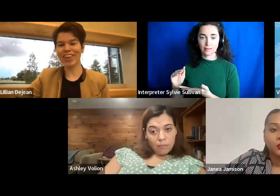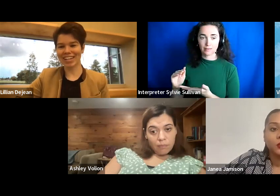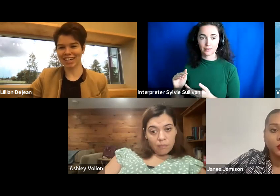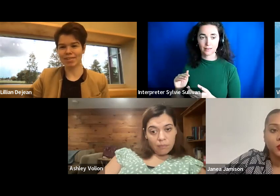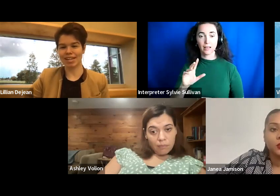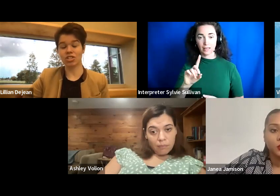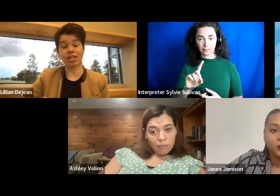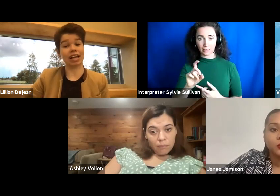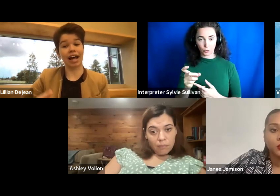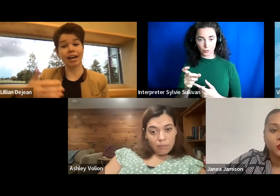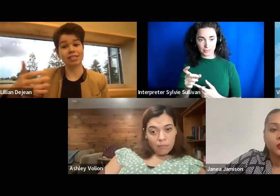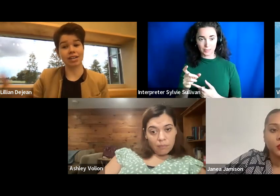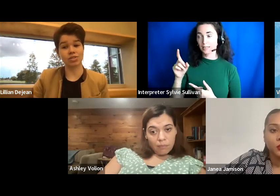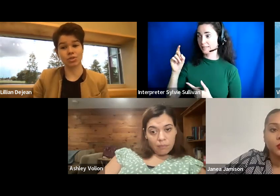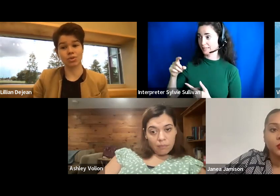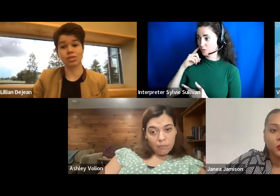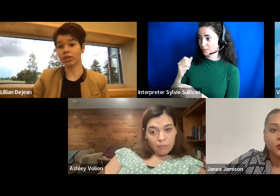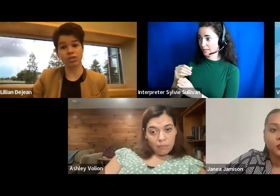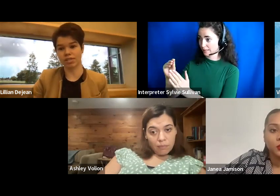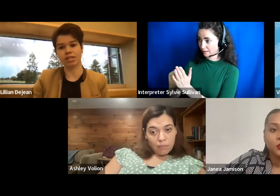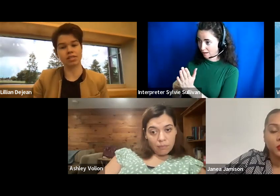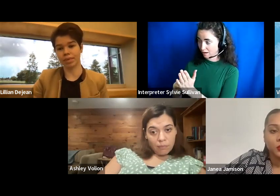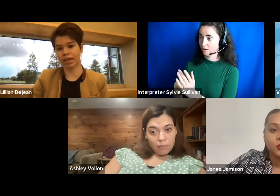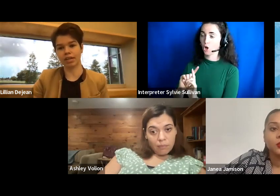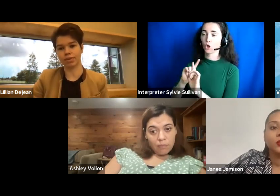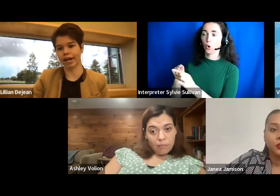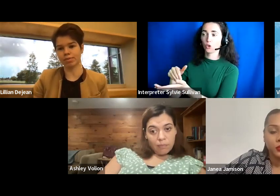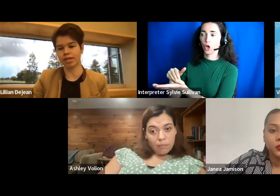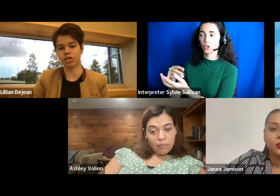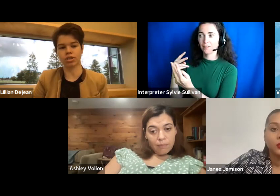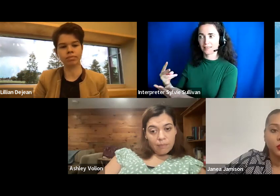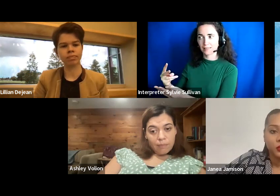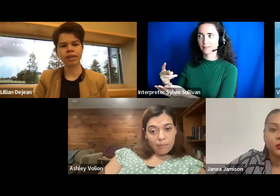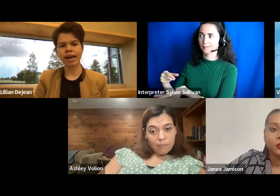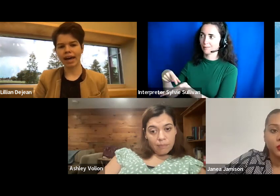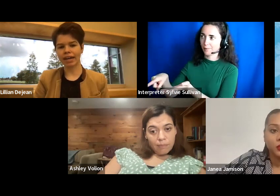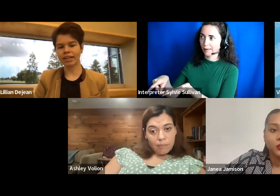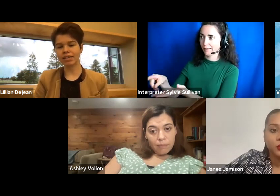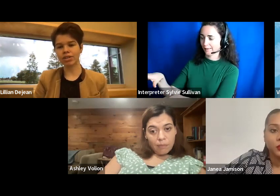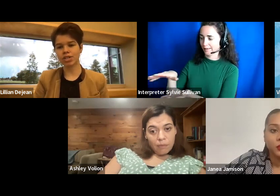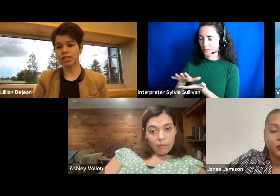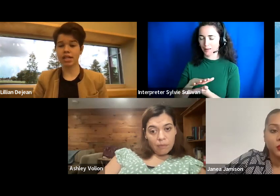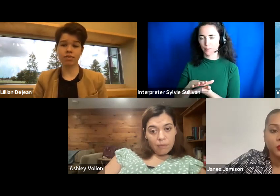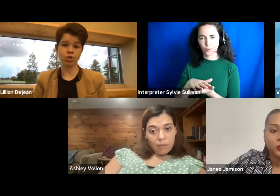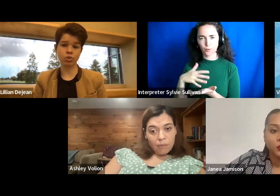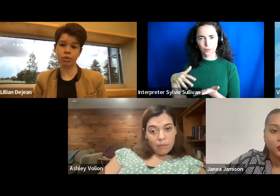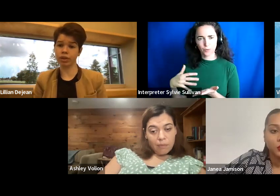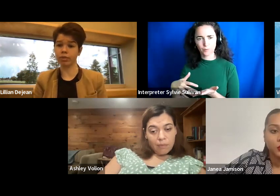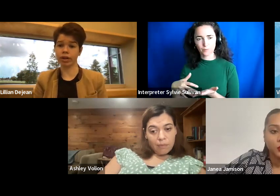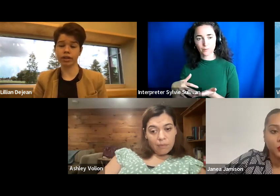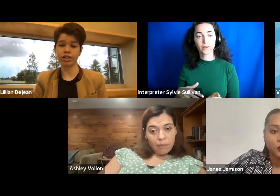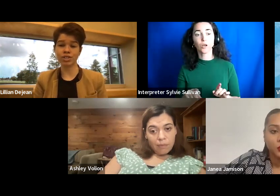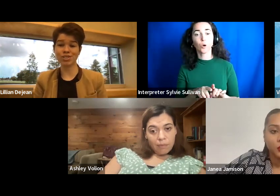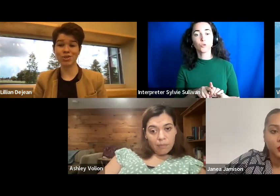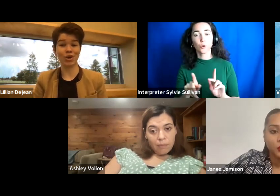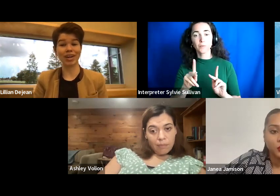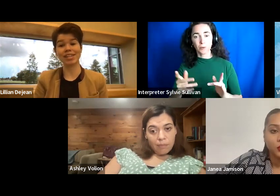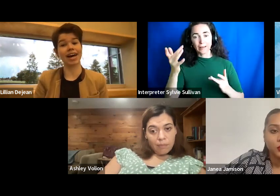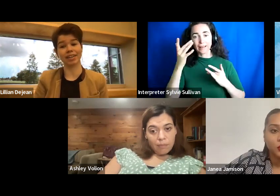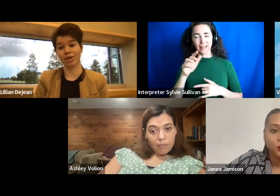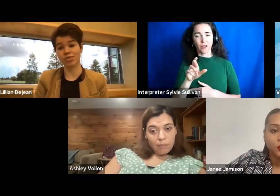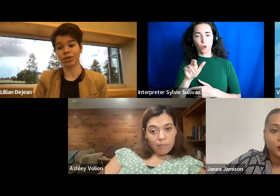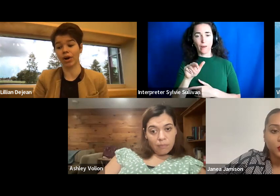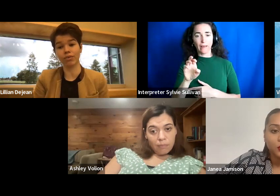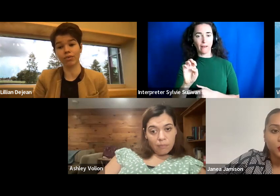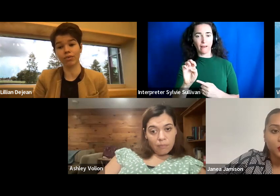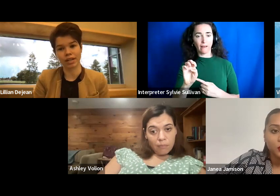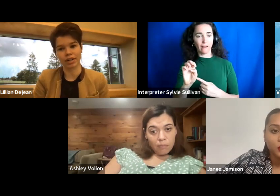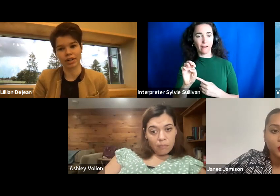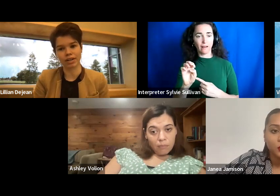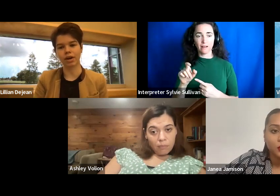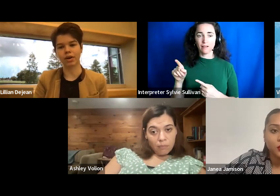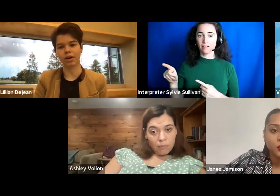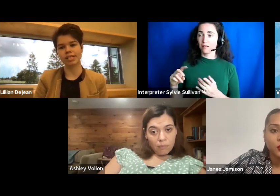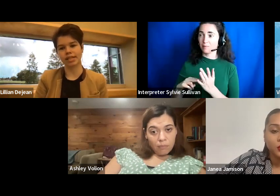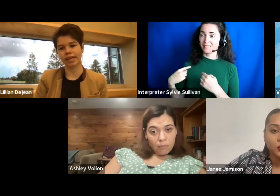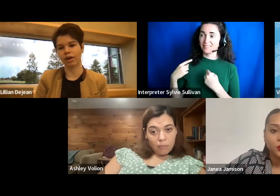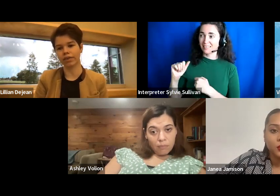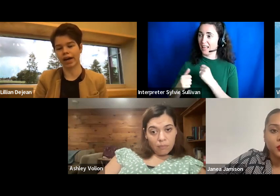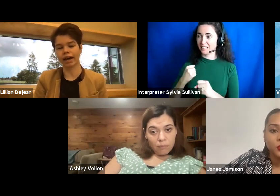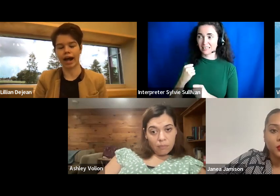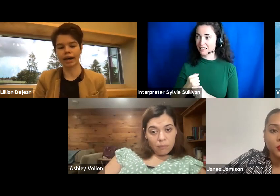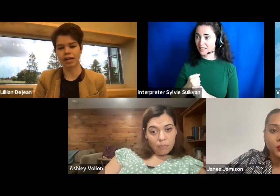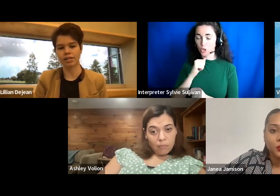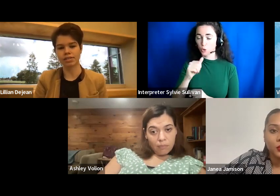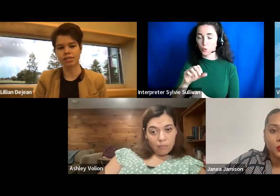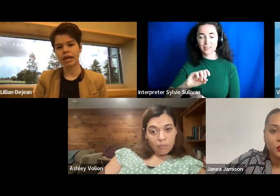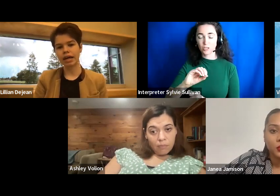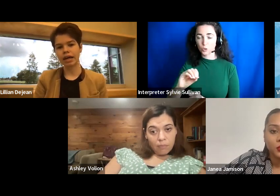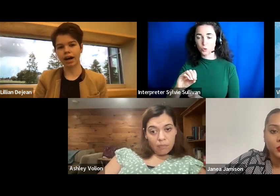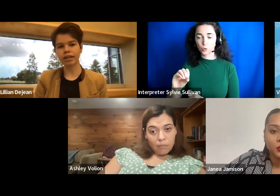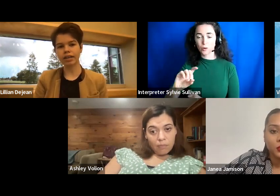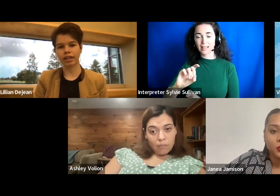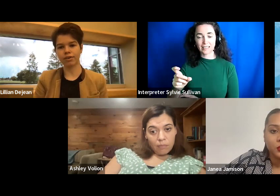for that documentation, and that access to doctors visits that they need for documentation, and even just individuals with really rare conditions who don't get diagnosed for over 10 years, you know, are missing out on that access and oddly